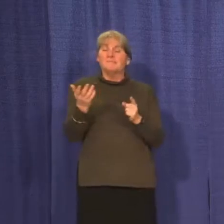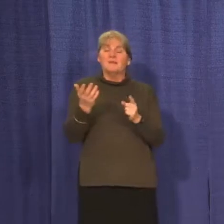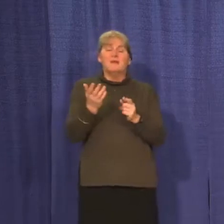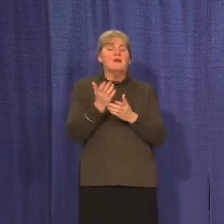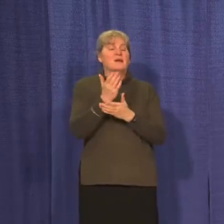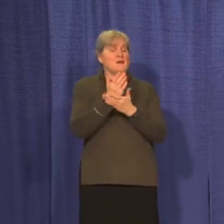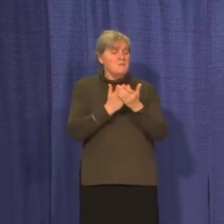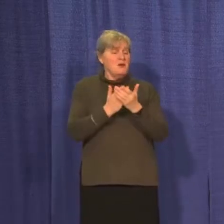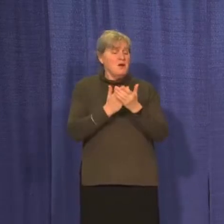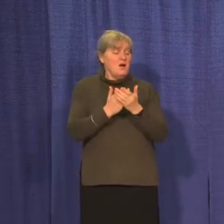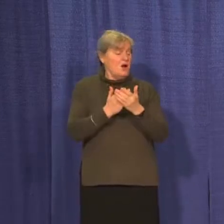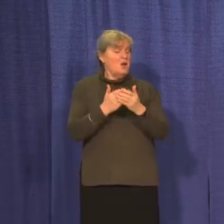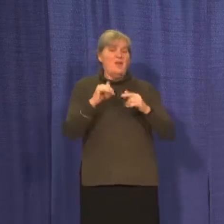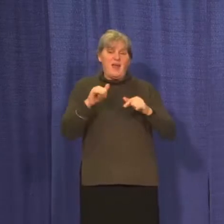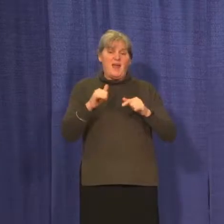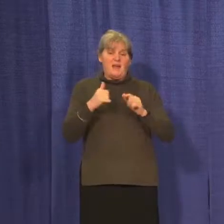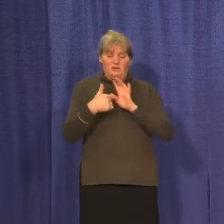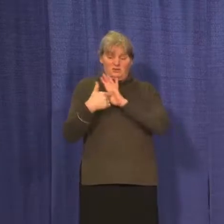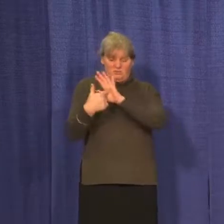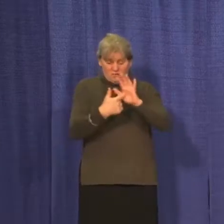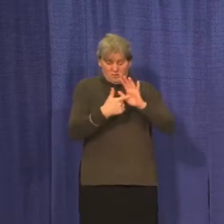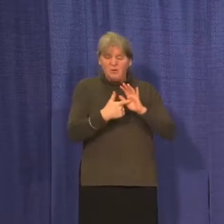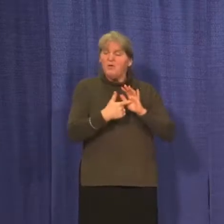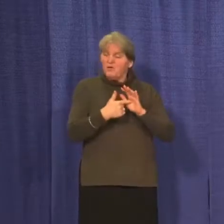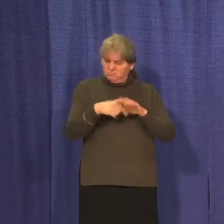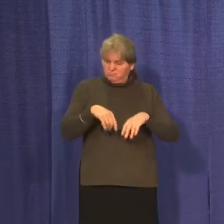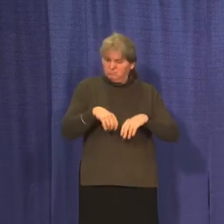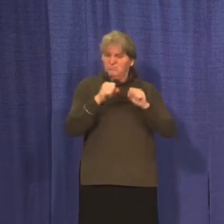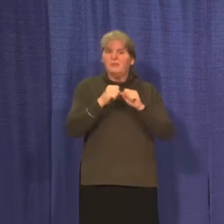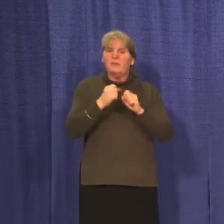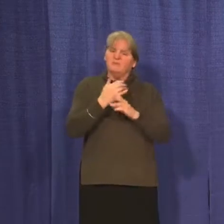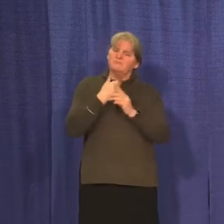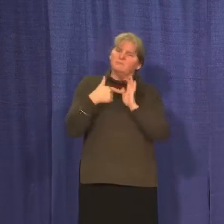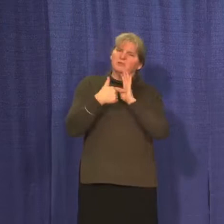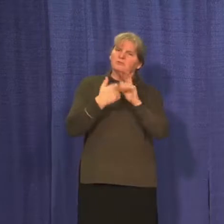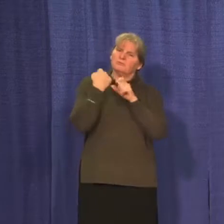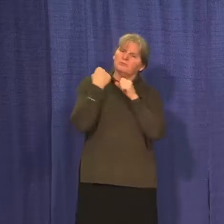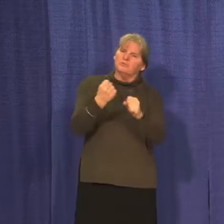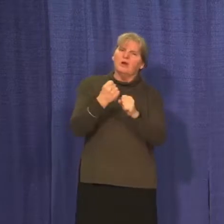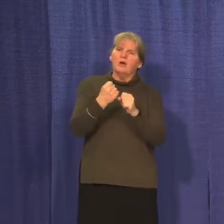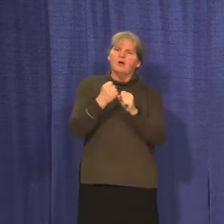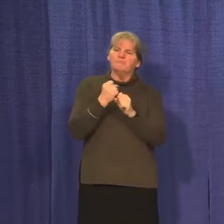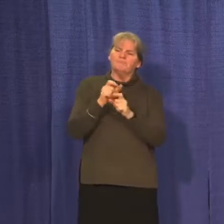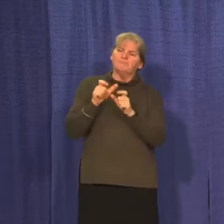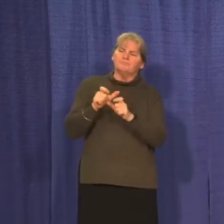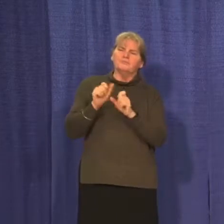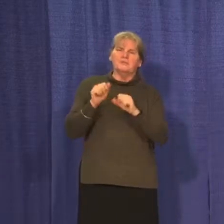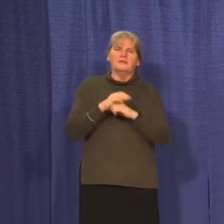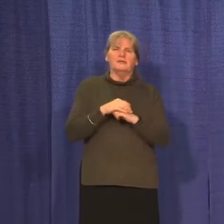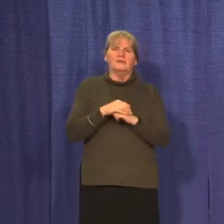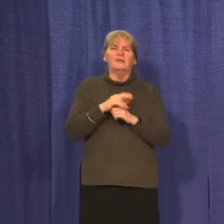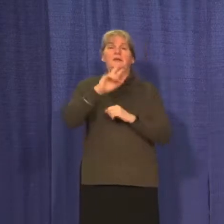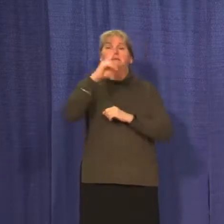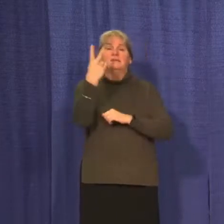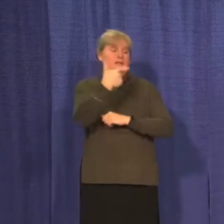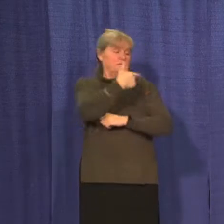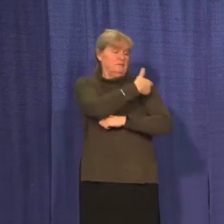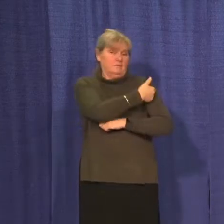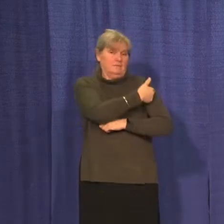reactions are a sign of successful vaccine uptake and a strong immune response. The second shot, as it boosts